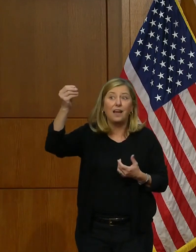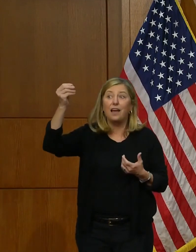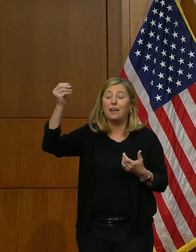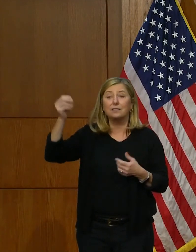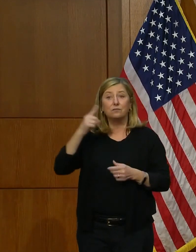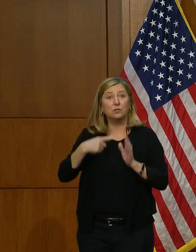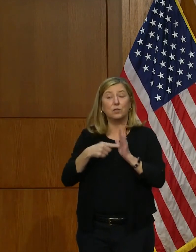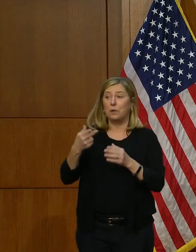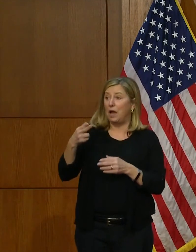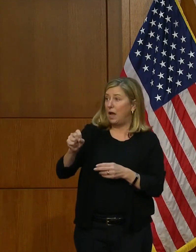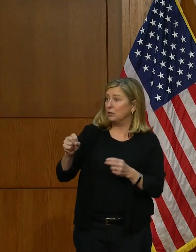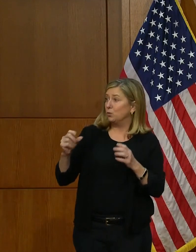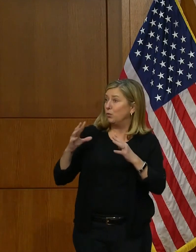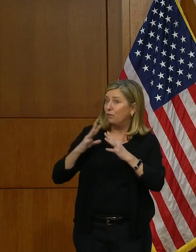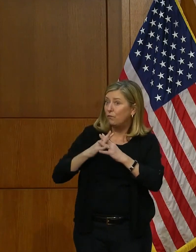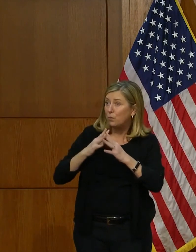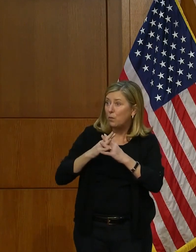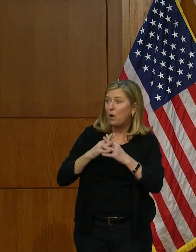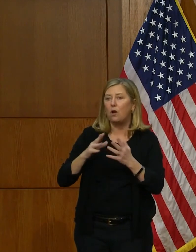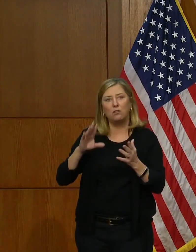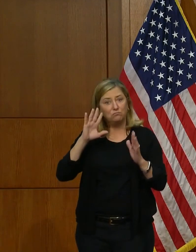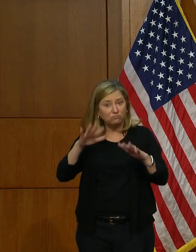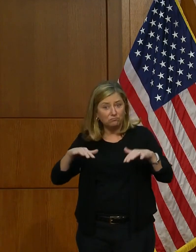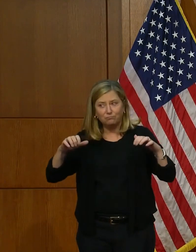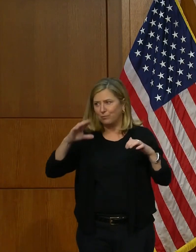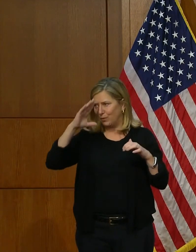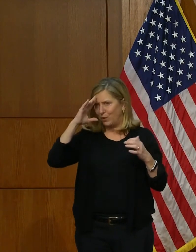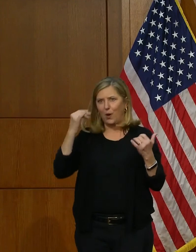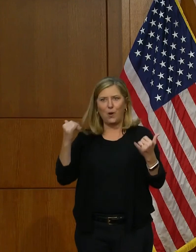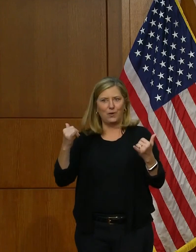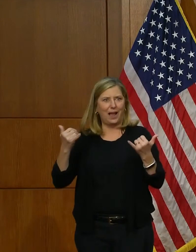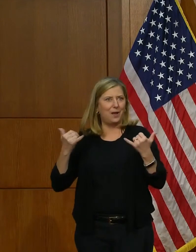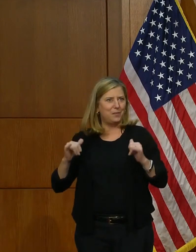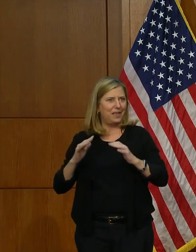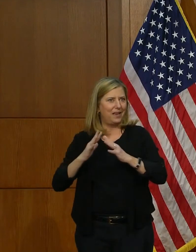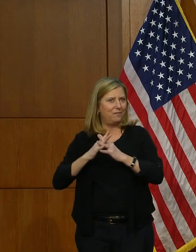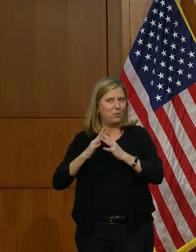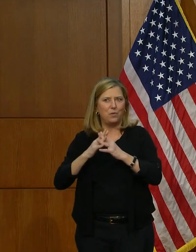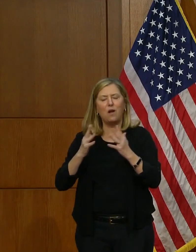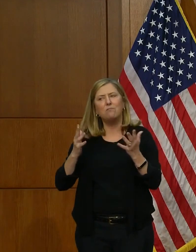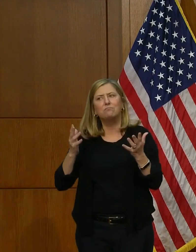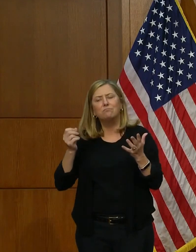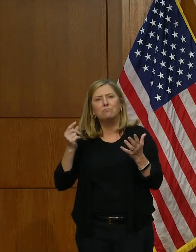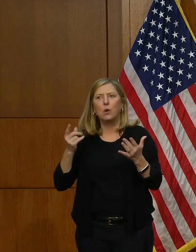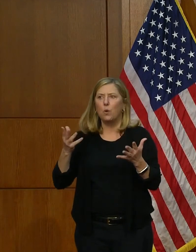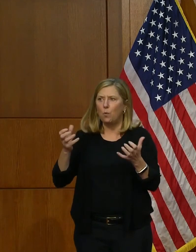JUST SAID. AS FAR AS OUTDOOR EVENTS, HIGH SCHOOL FOOTBALL, A